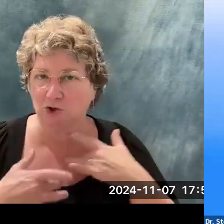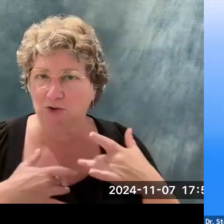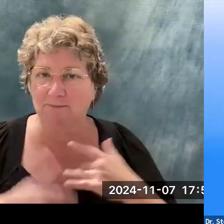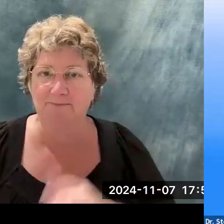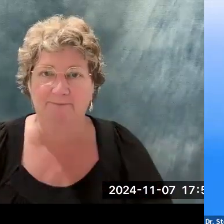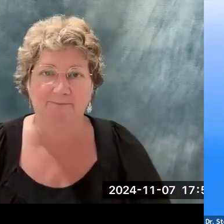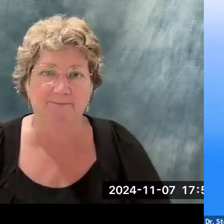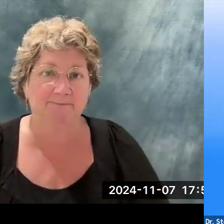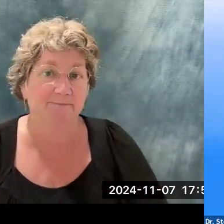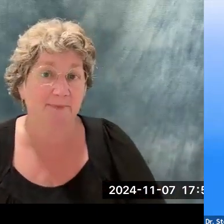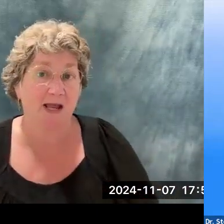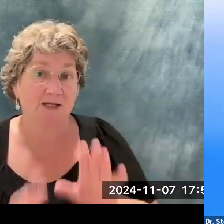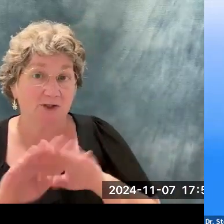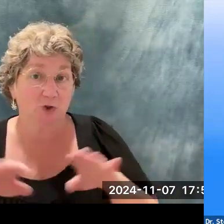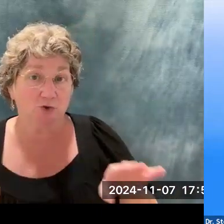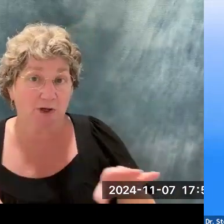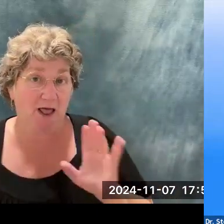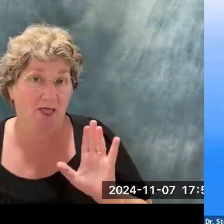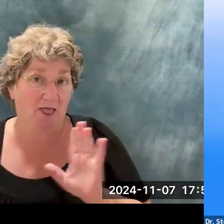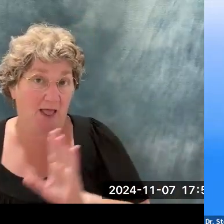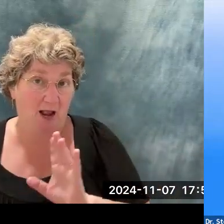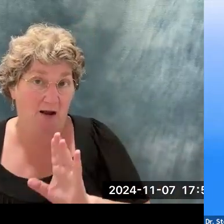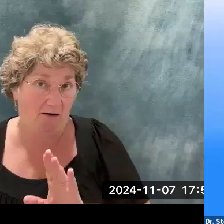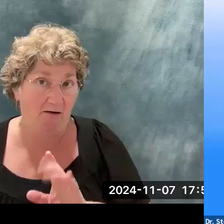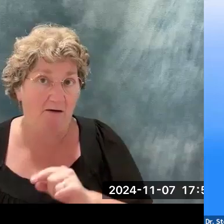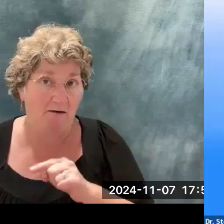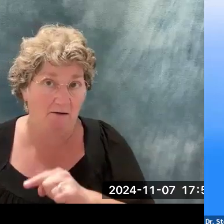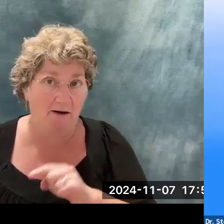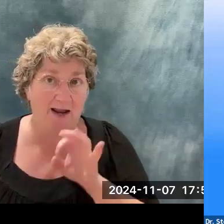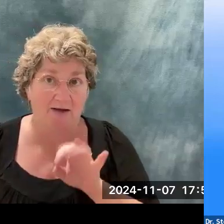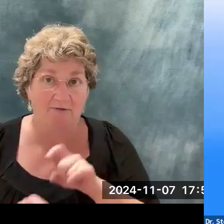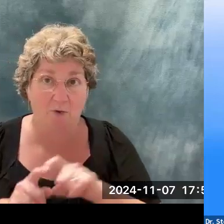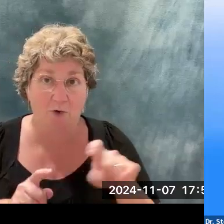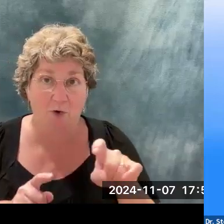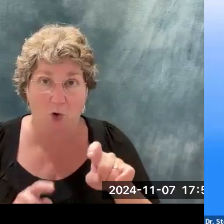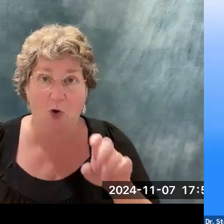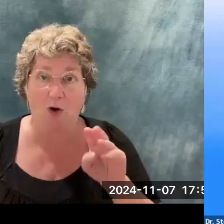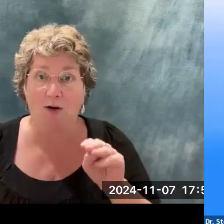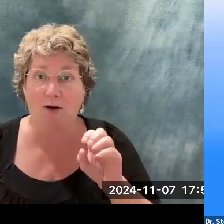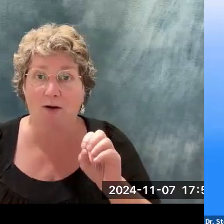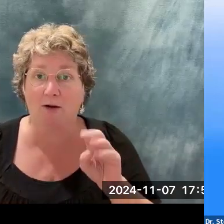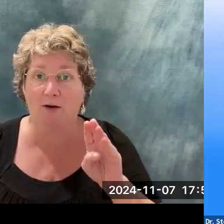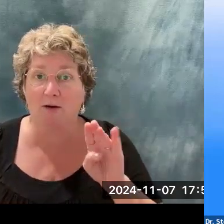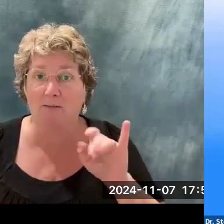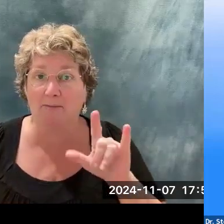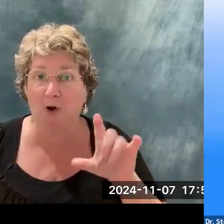what will happen is if you're calling mobile crisis, mobile crisis will come respond and